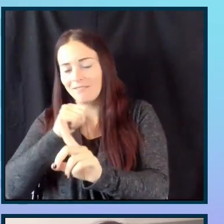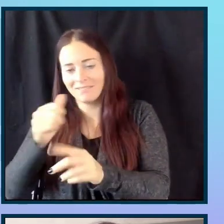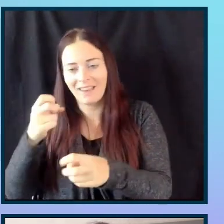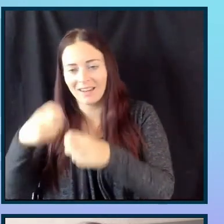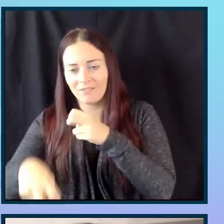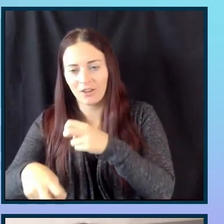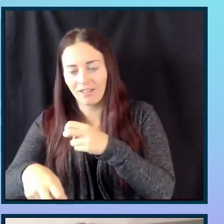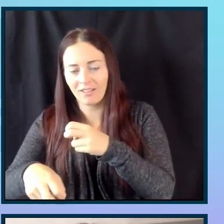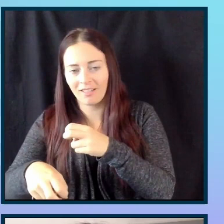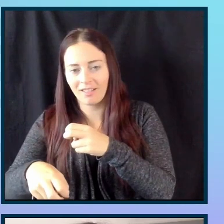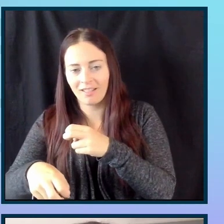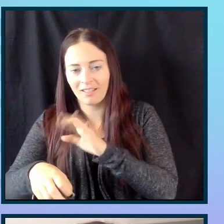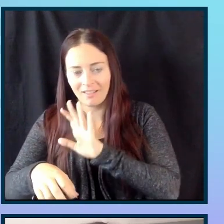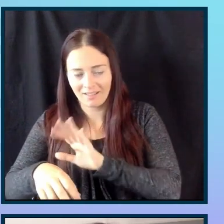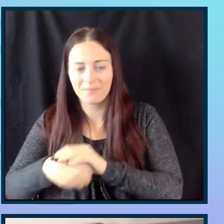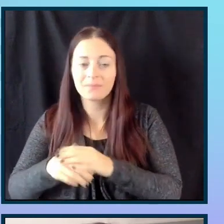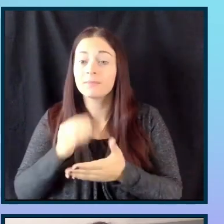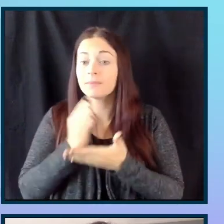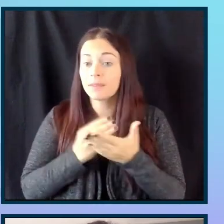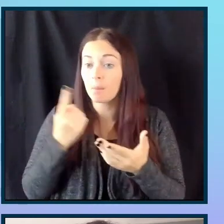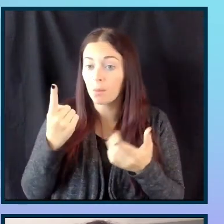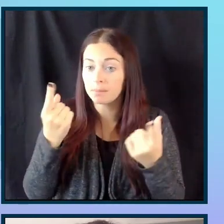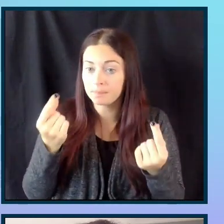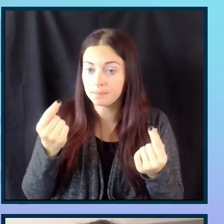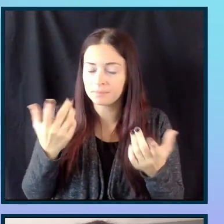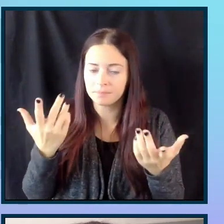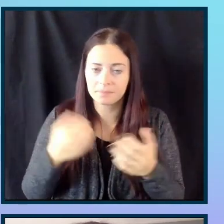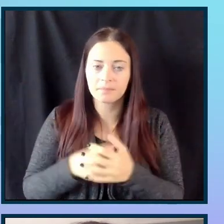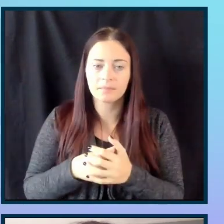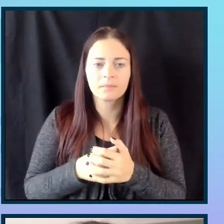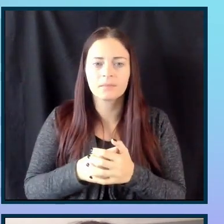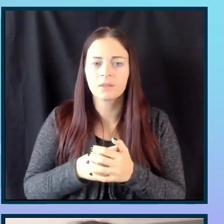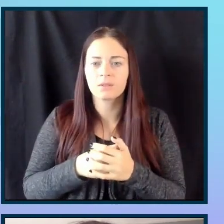So in step one, we just wanna go from the top of the page